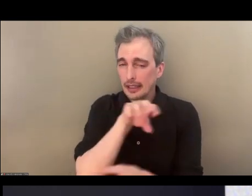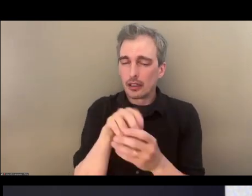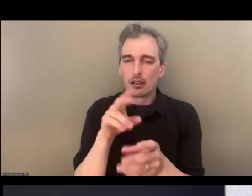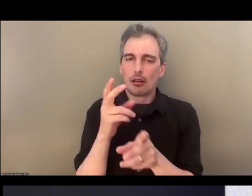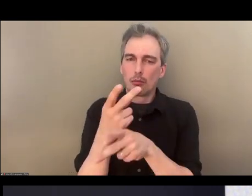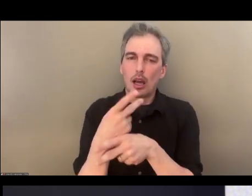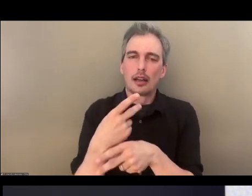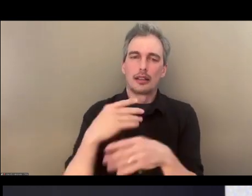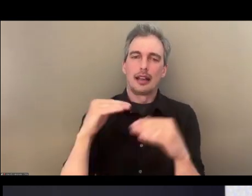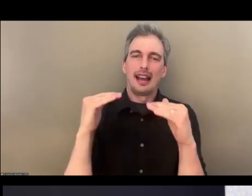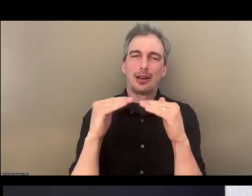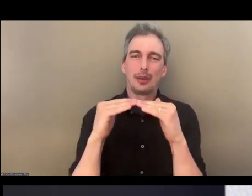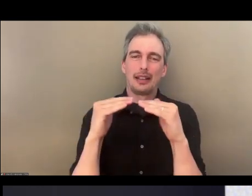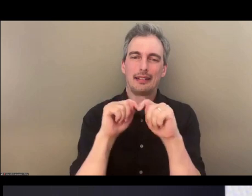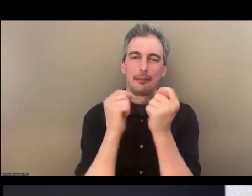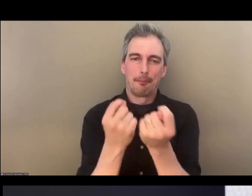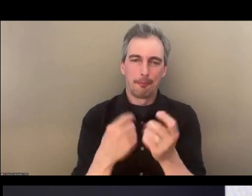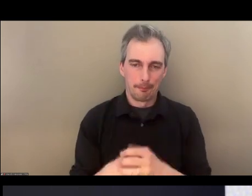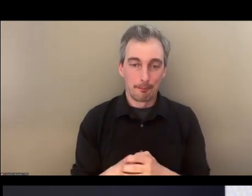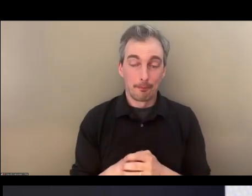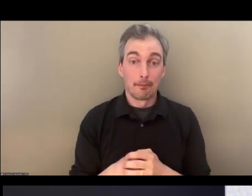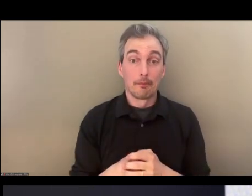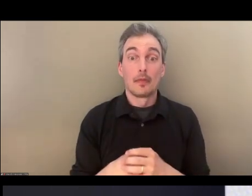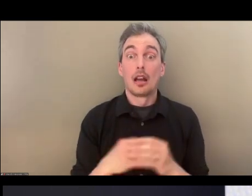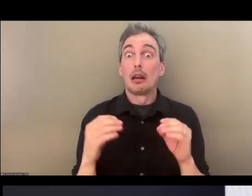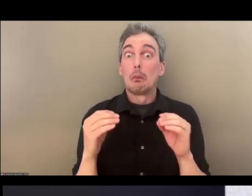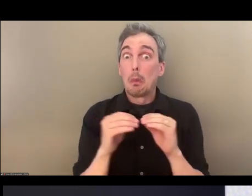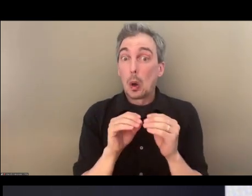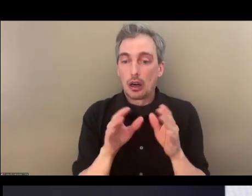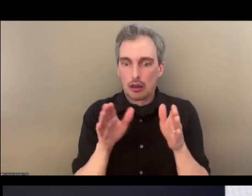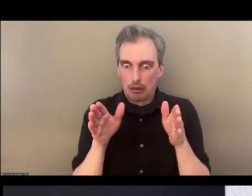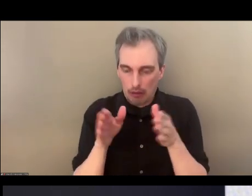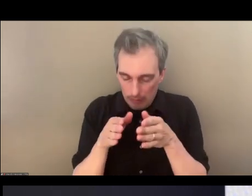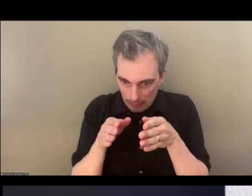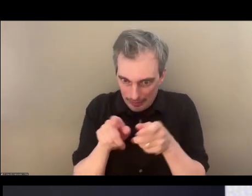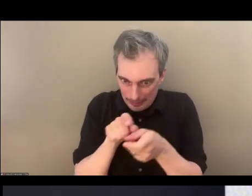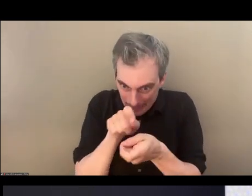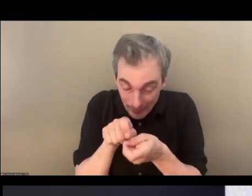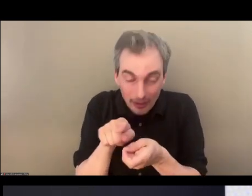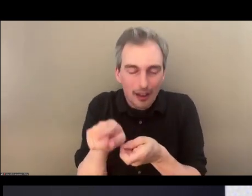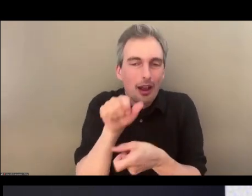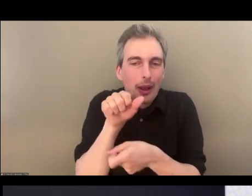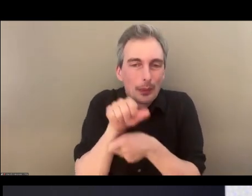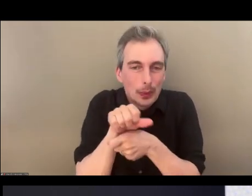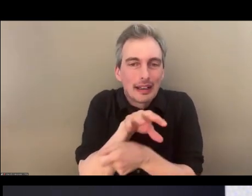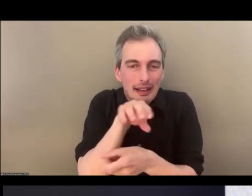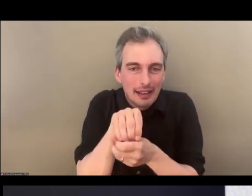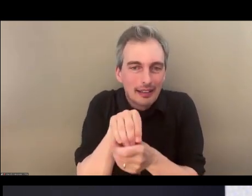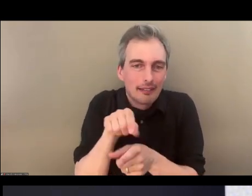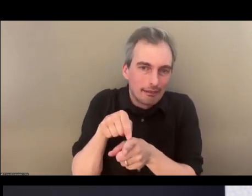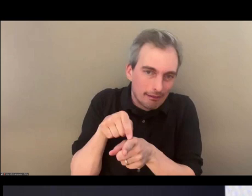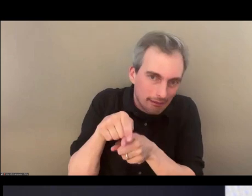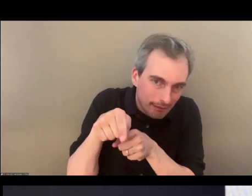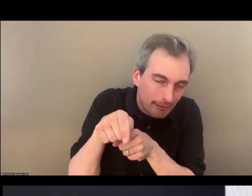And further specifically, I work in a specialization, and a strategic focus, of practice transformation.